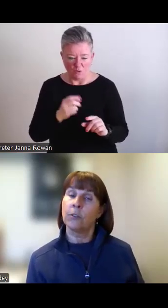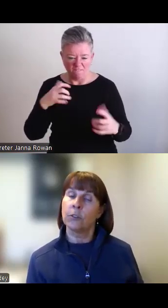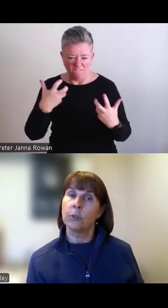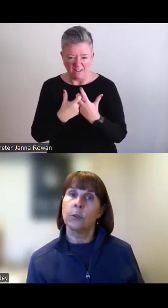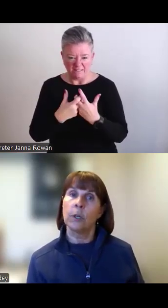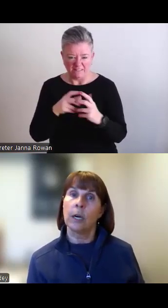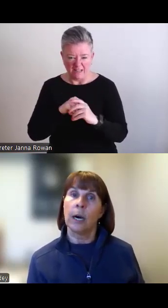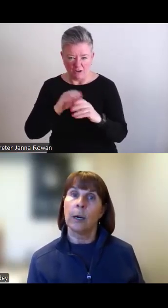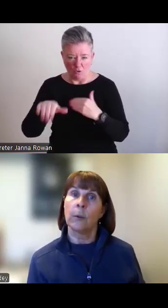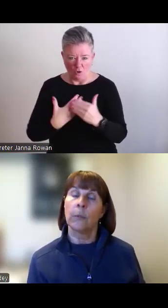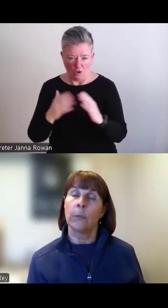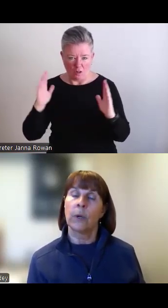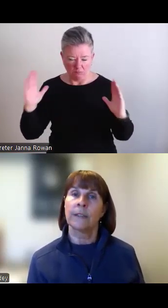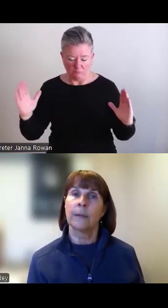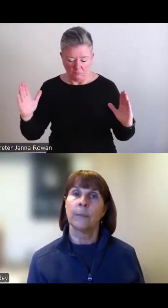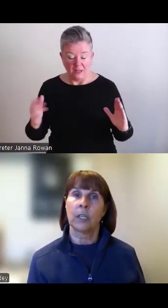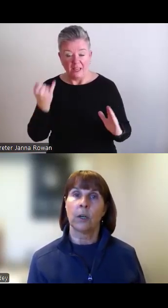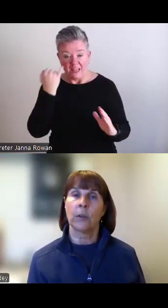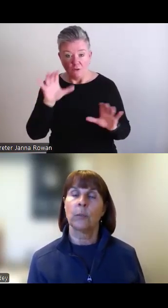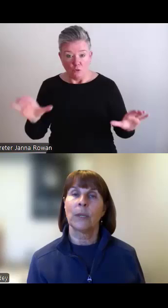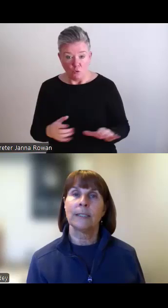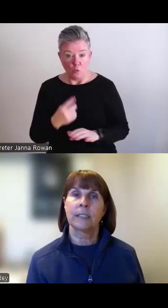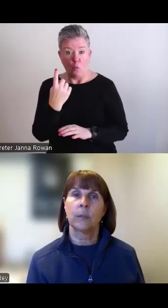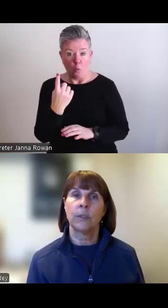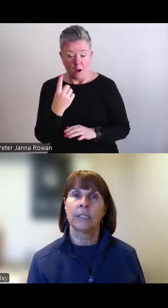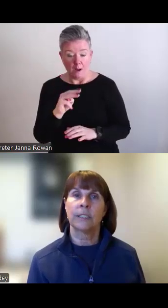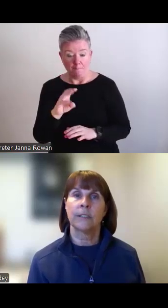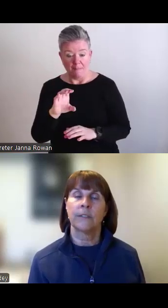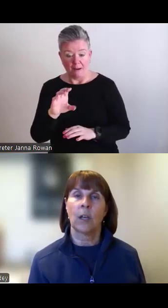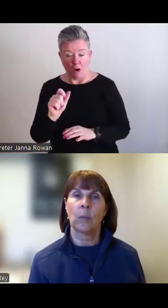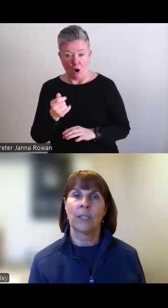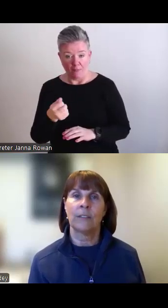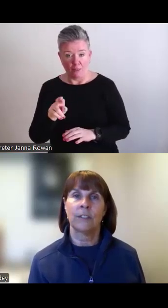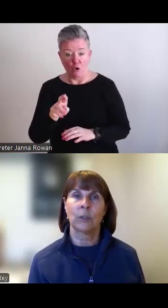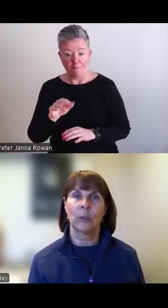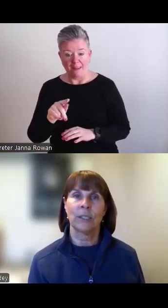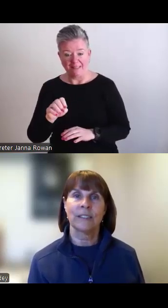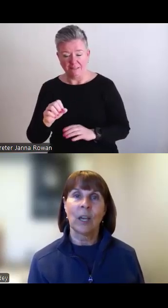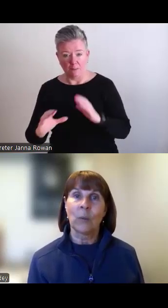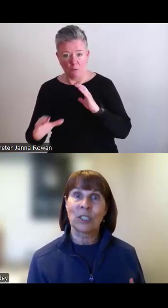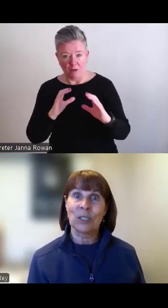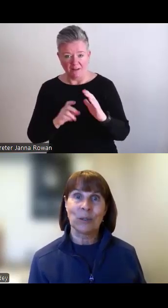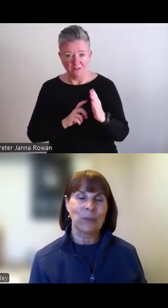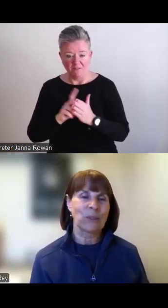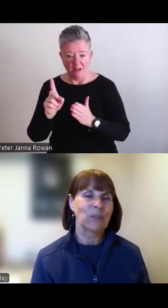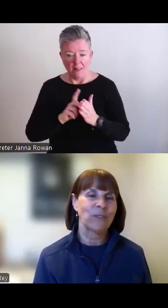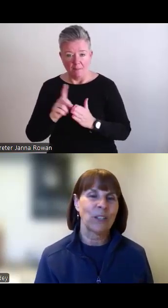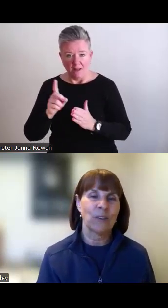If you do one of the MacArthur Bates Communicative Development Inventories, which is a personal